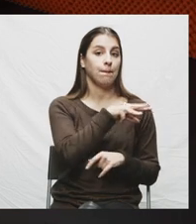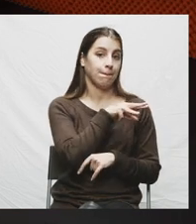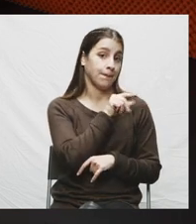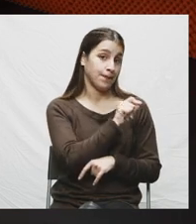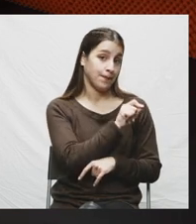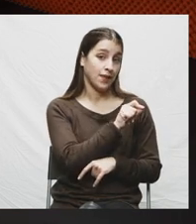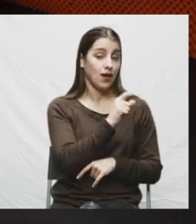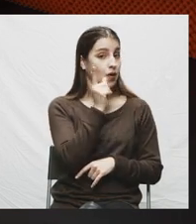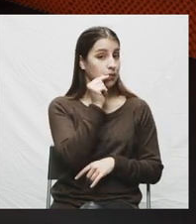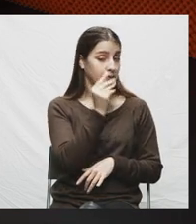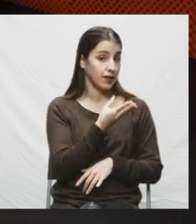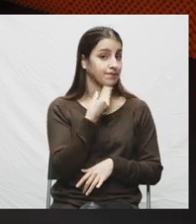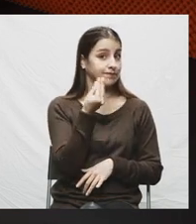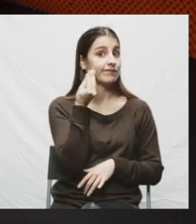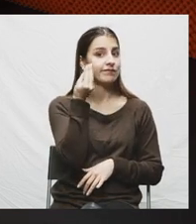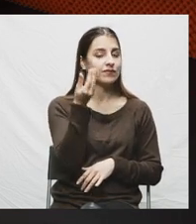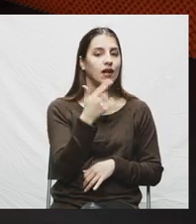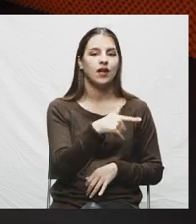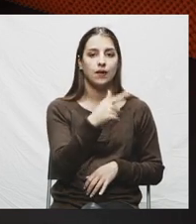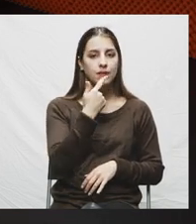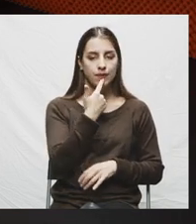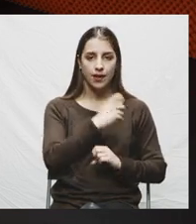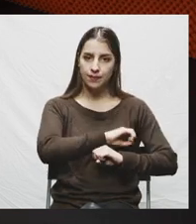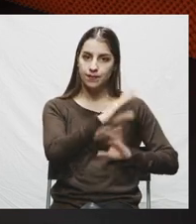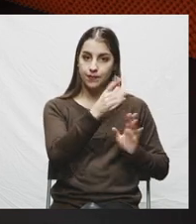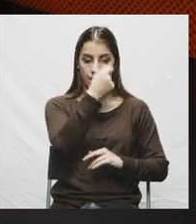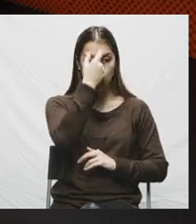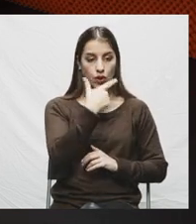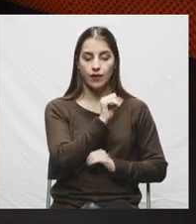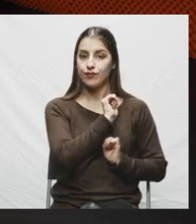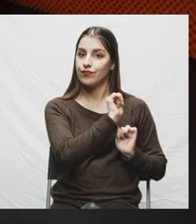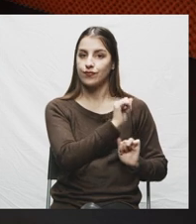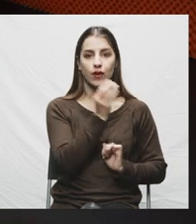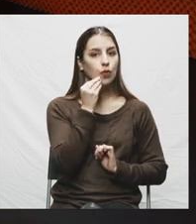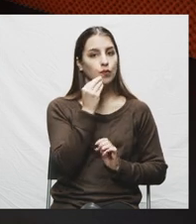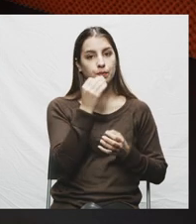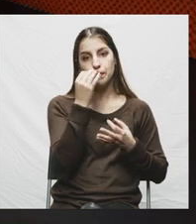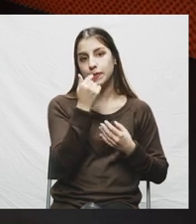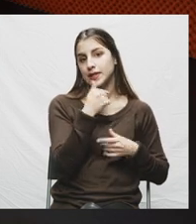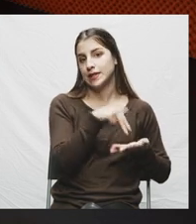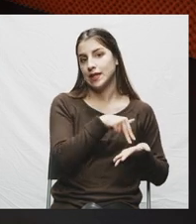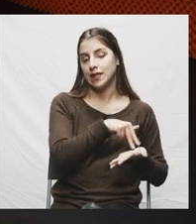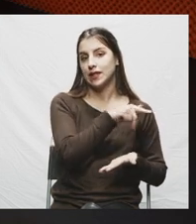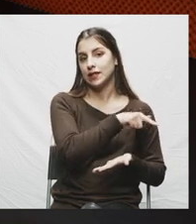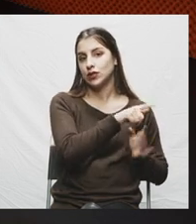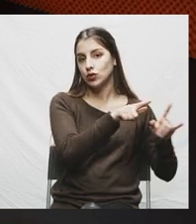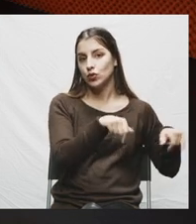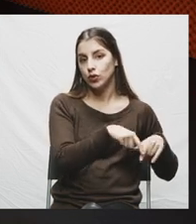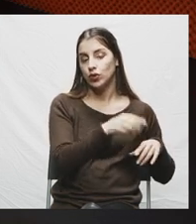and being able to understand, how all his life journey is present in the studio, how the performances are put together.